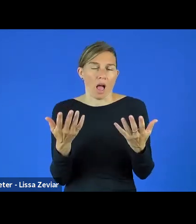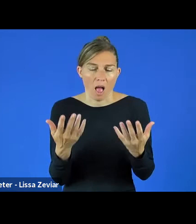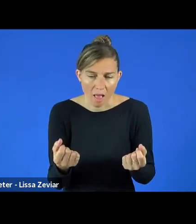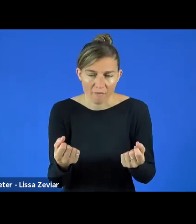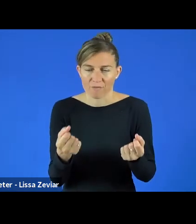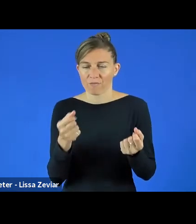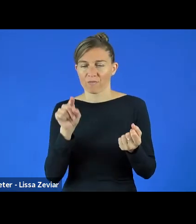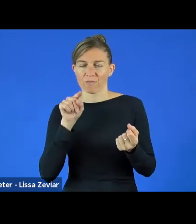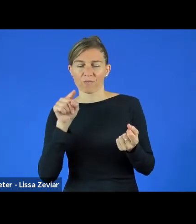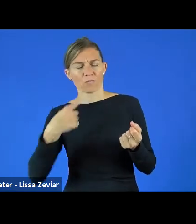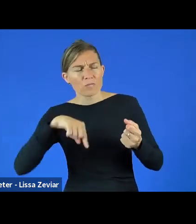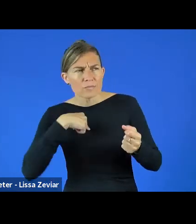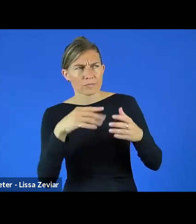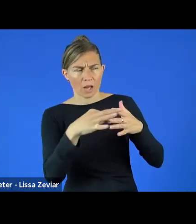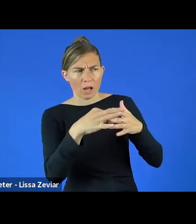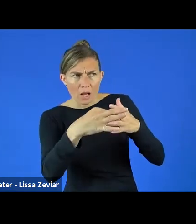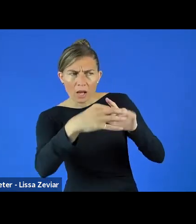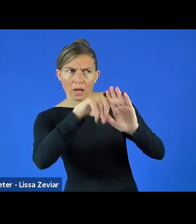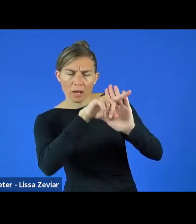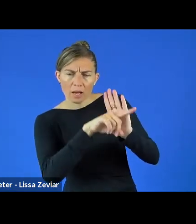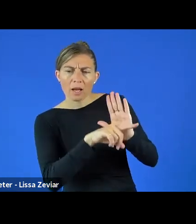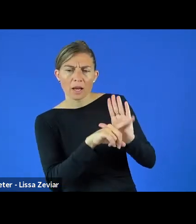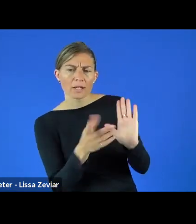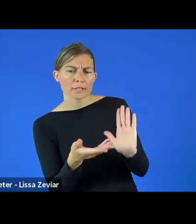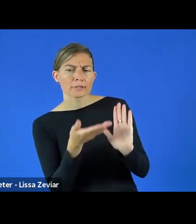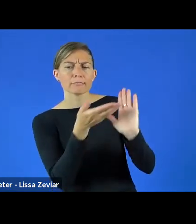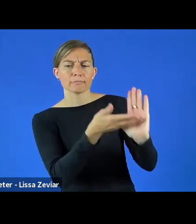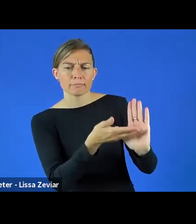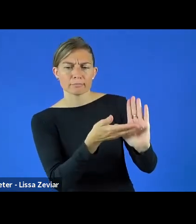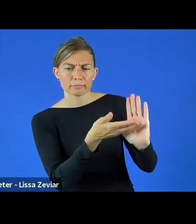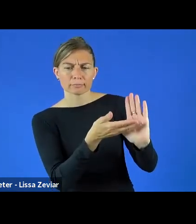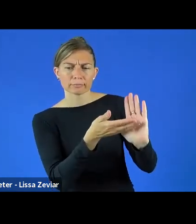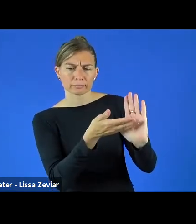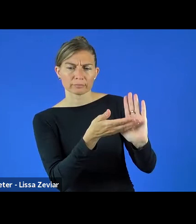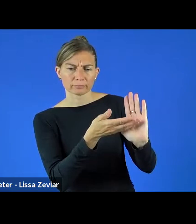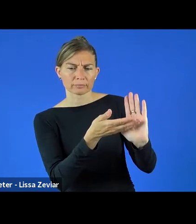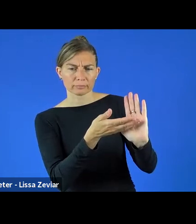and other things that SAGA has pushed out before this.